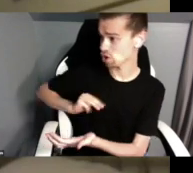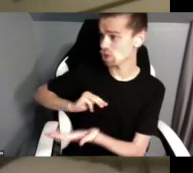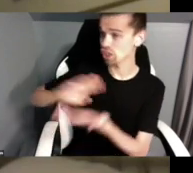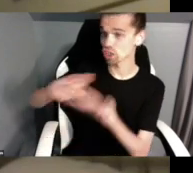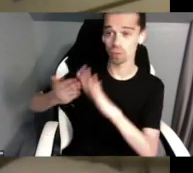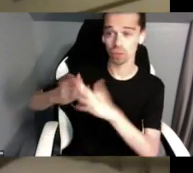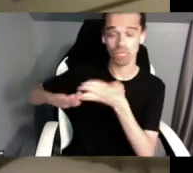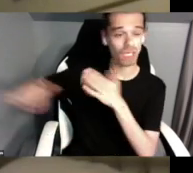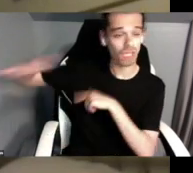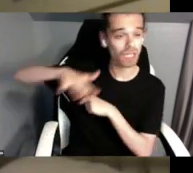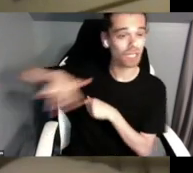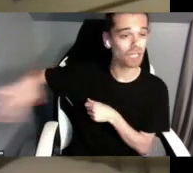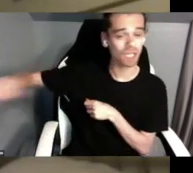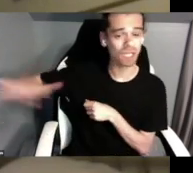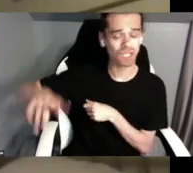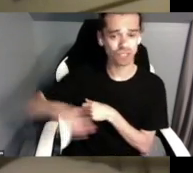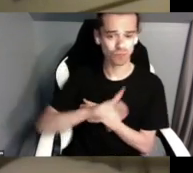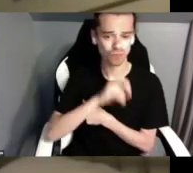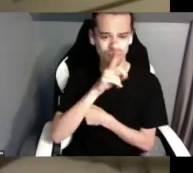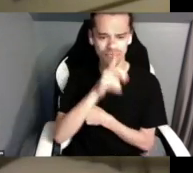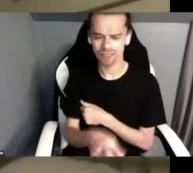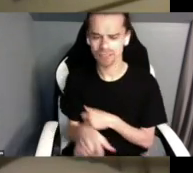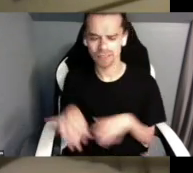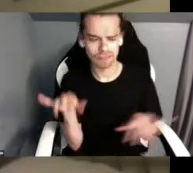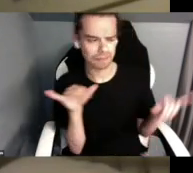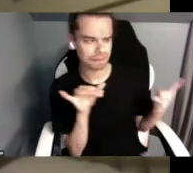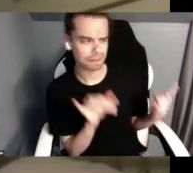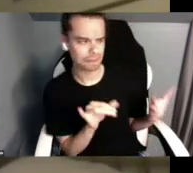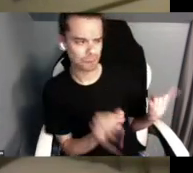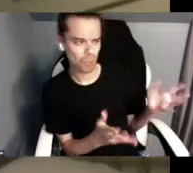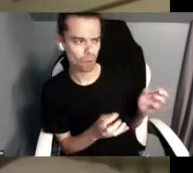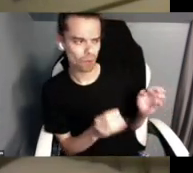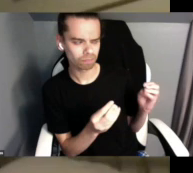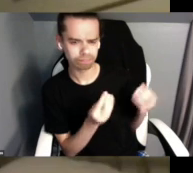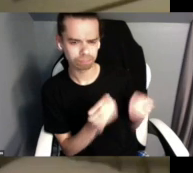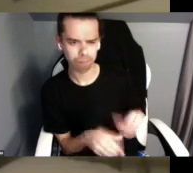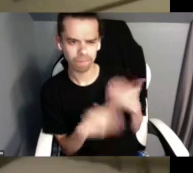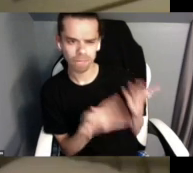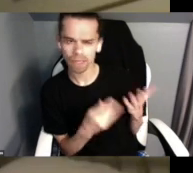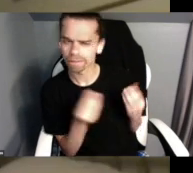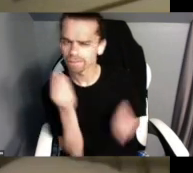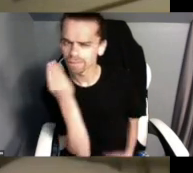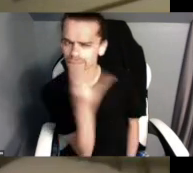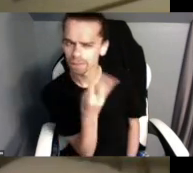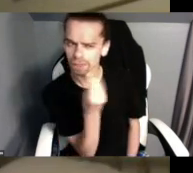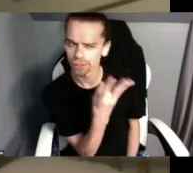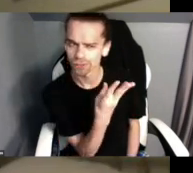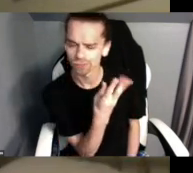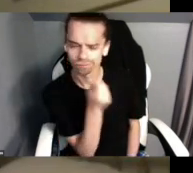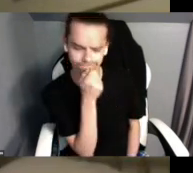it often fosters trust and not only is empowering,